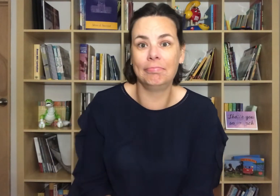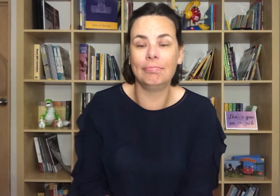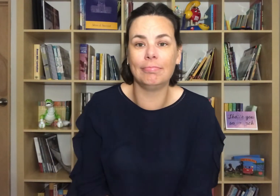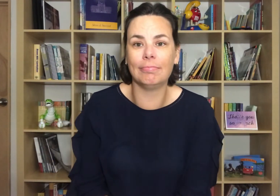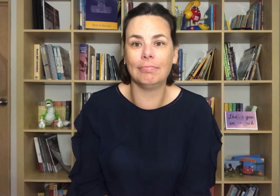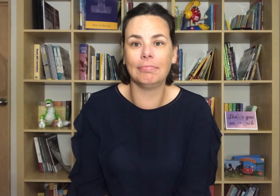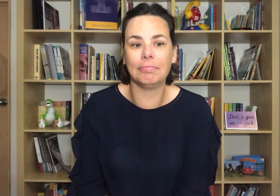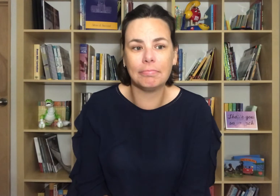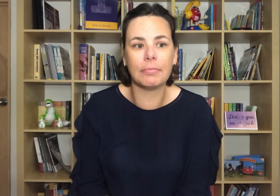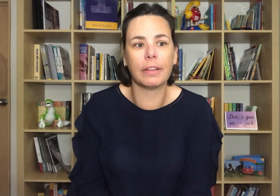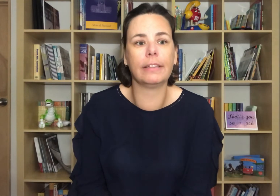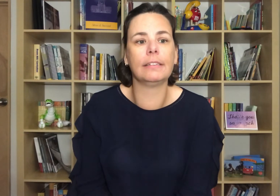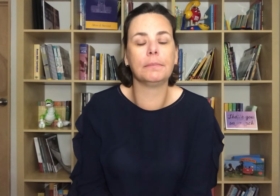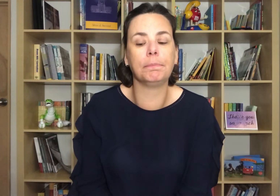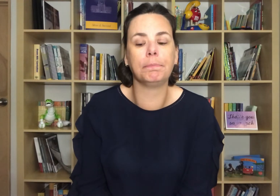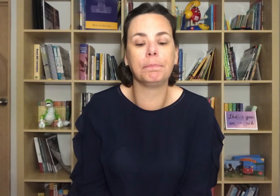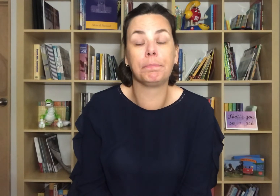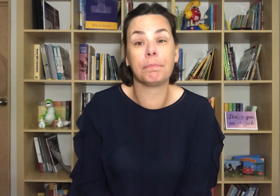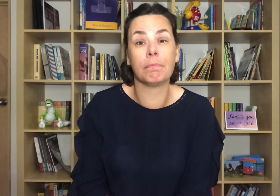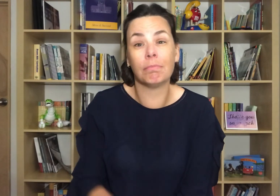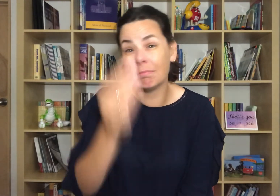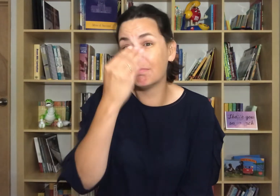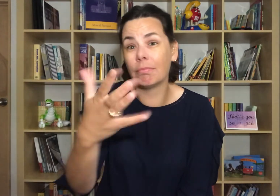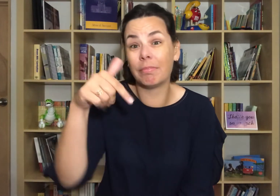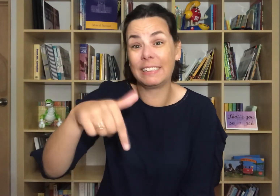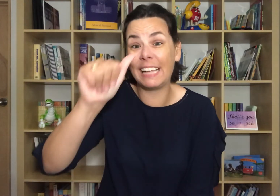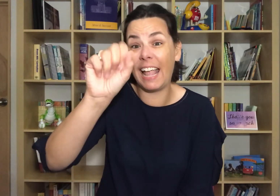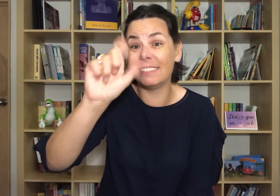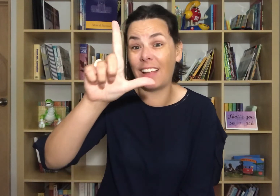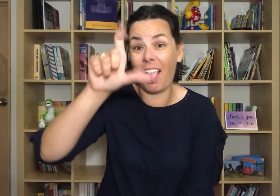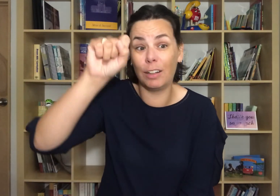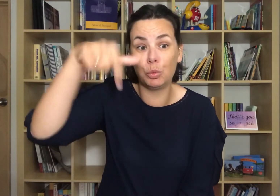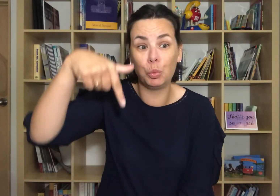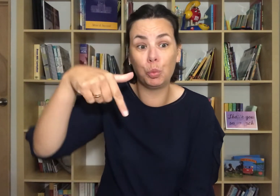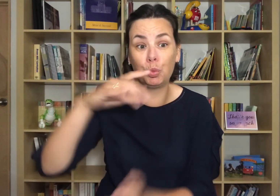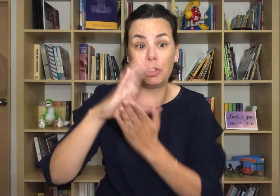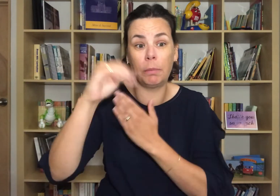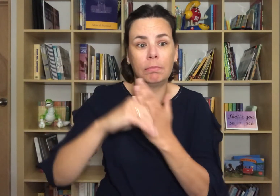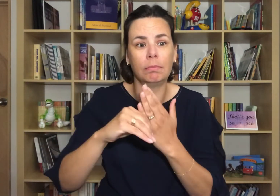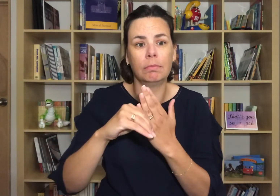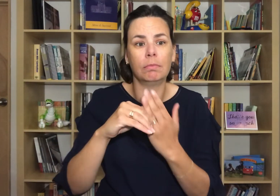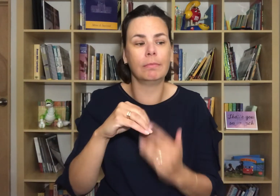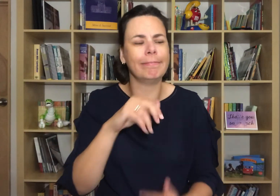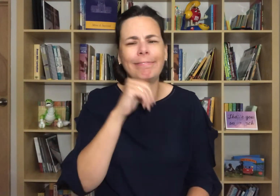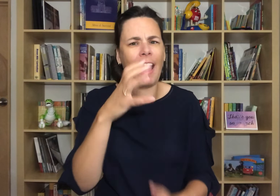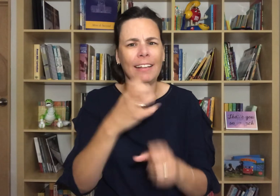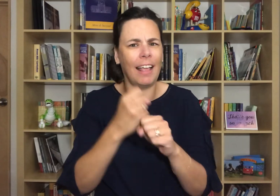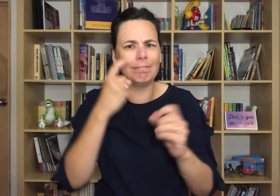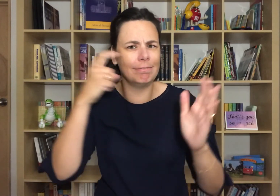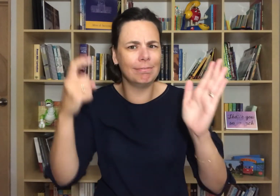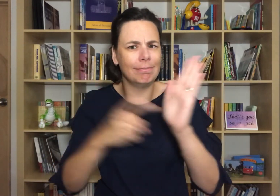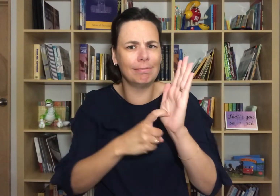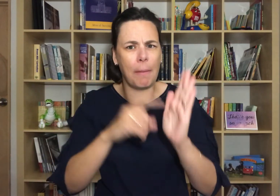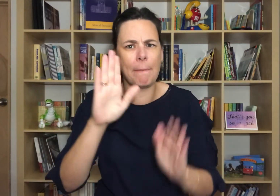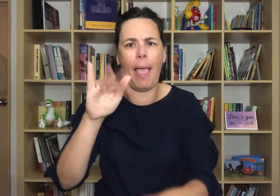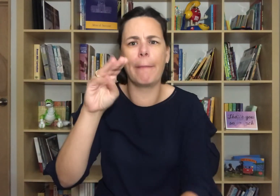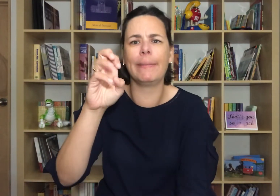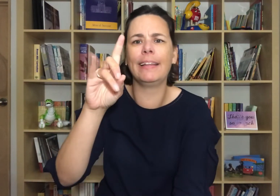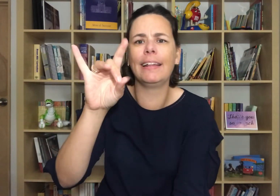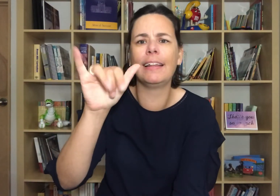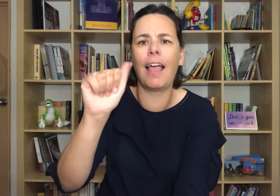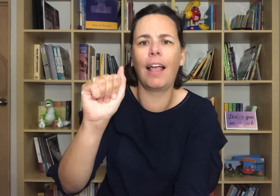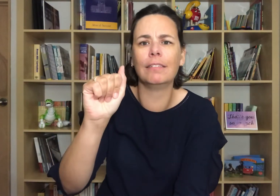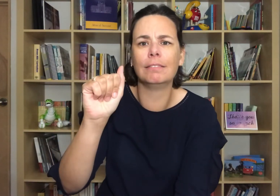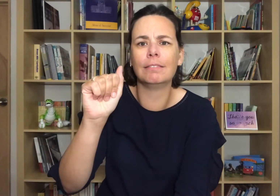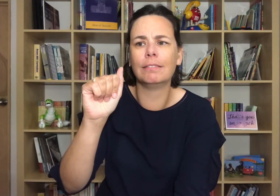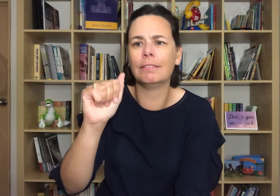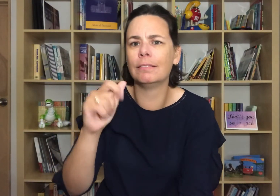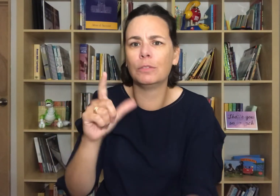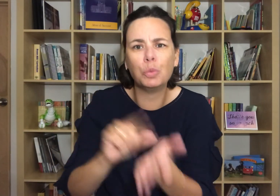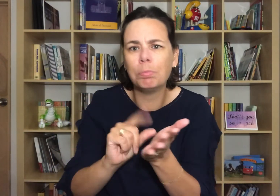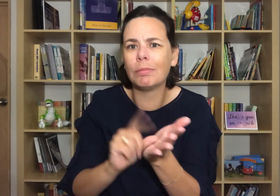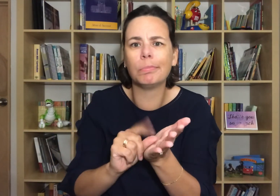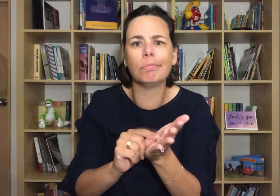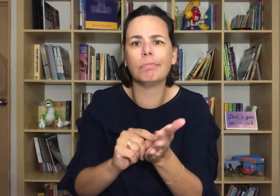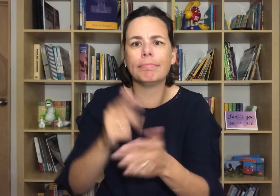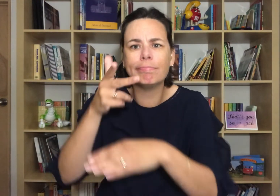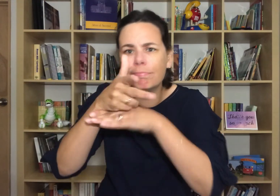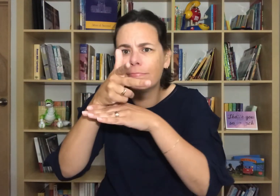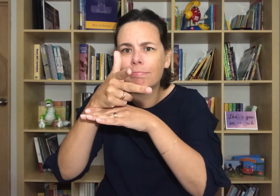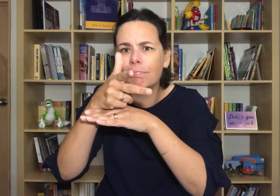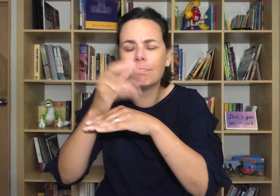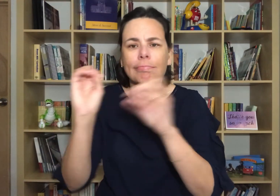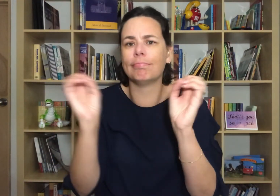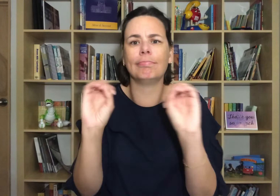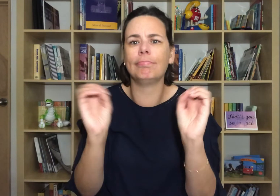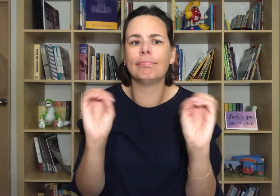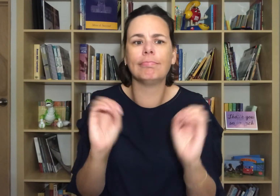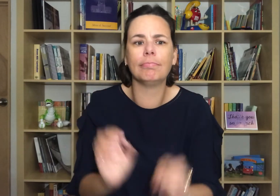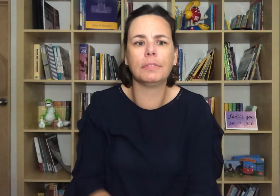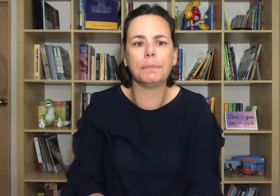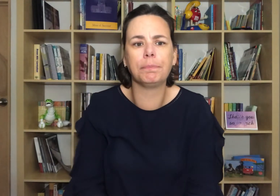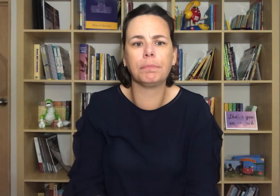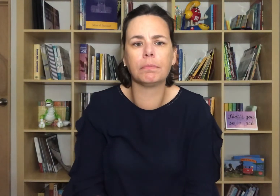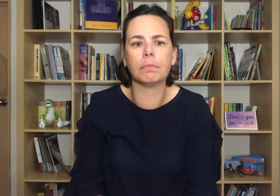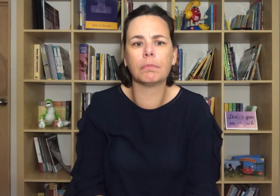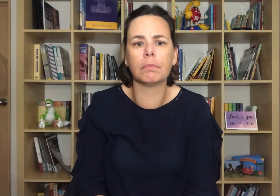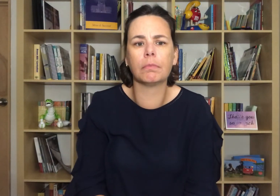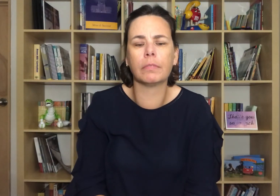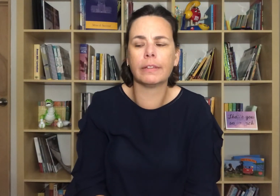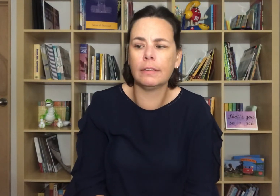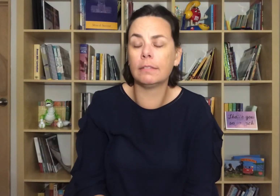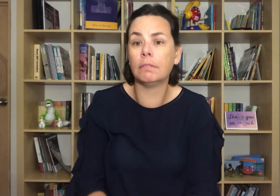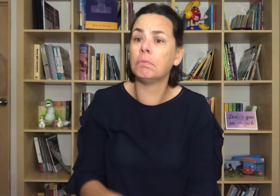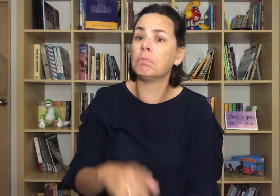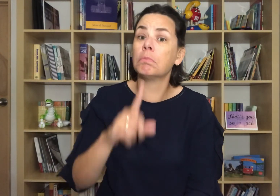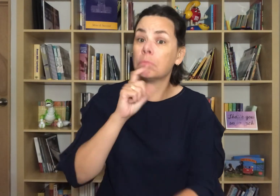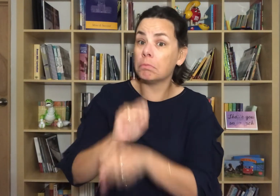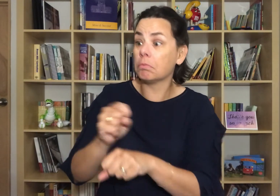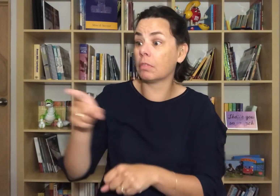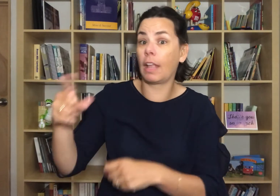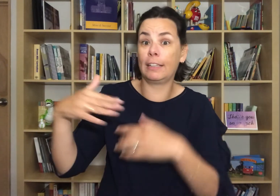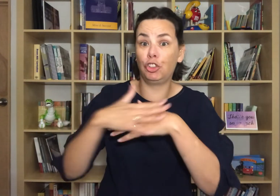The ASL/LSQ curriculum did not get the media attention as I had hoped. Rightfully the media highlighted the